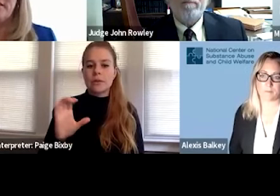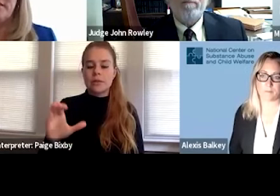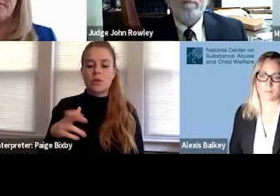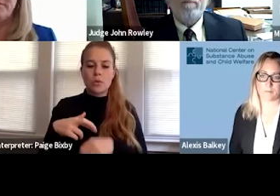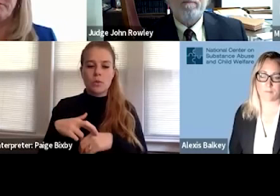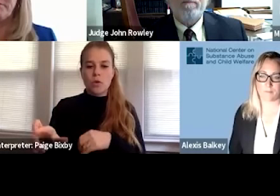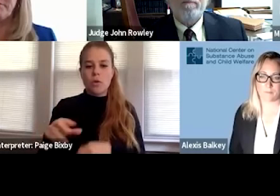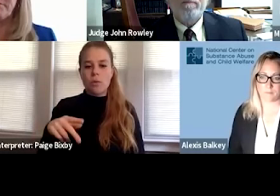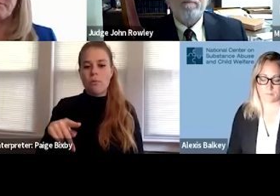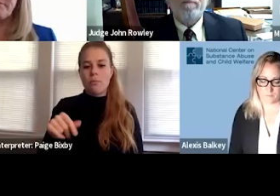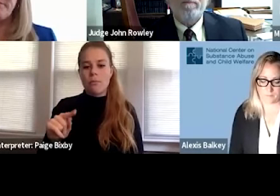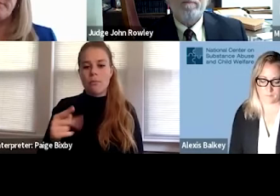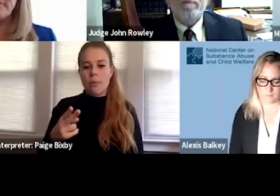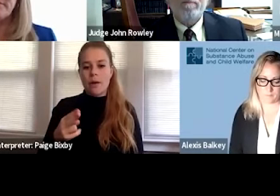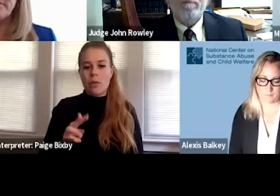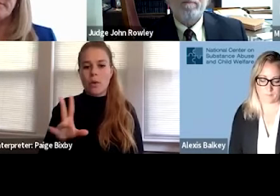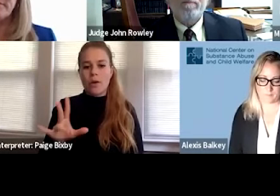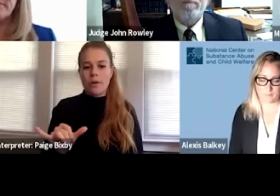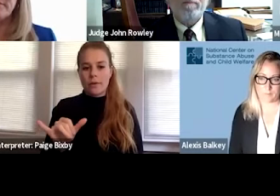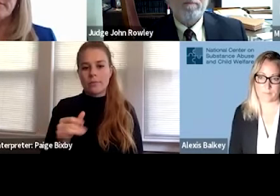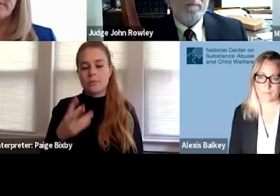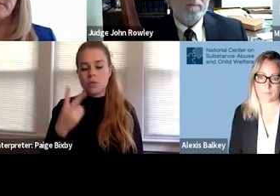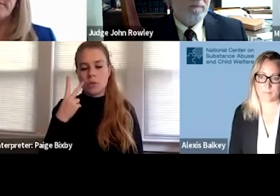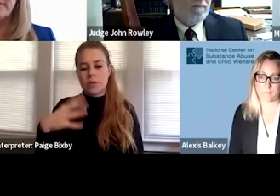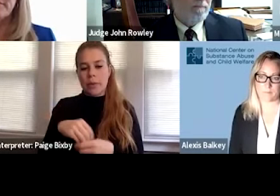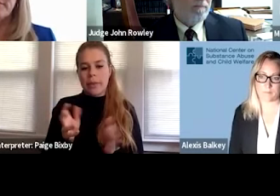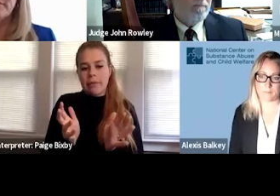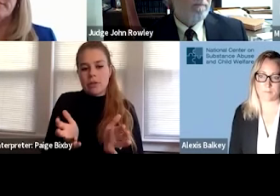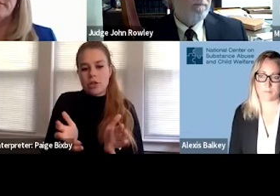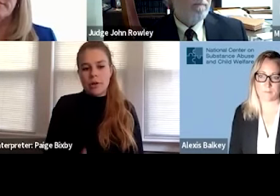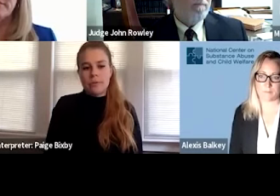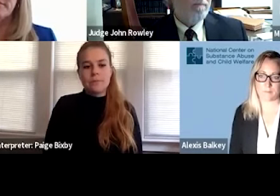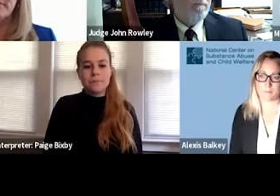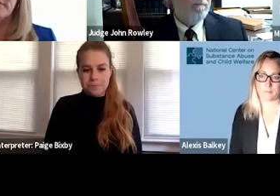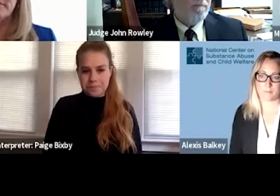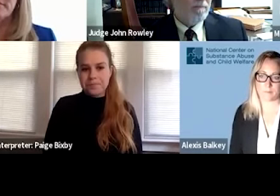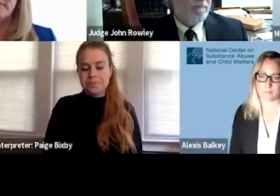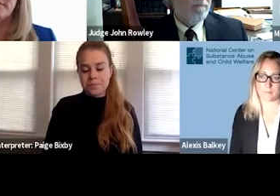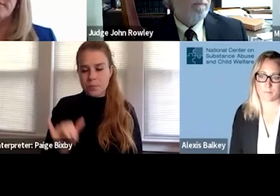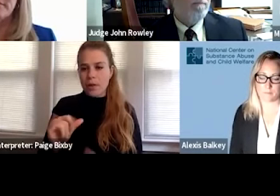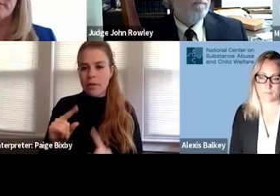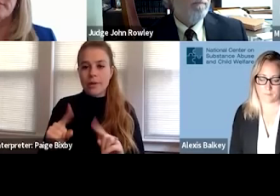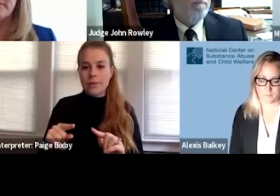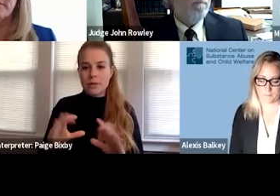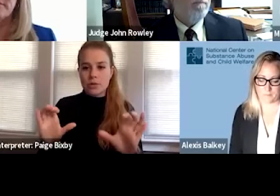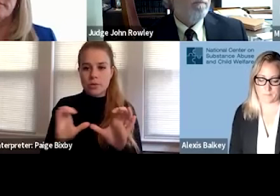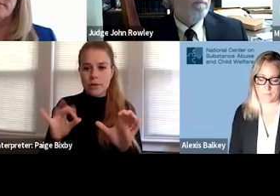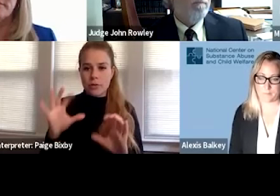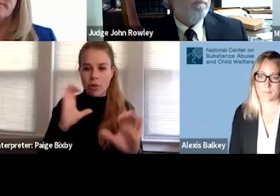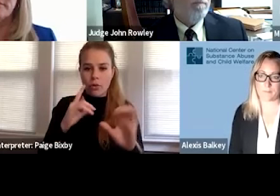PDF that you see in the chat, that is the attendance certificate if you're looking for it.